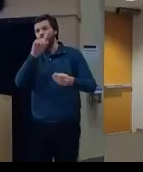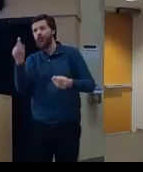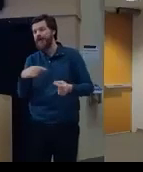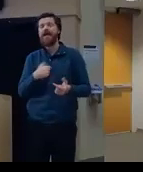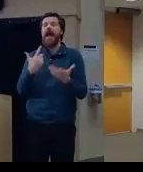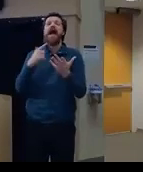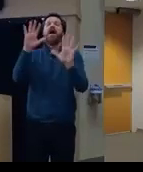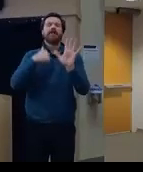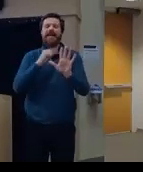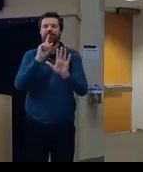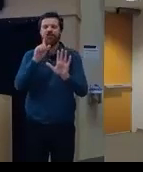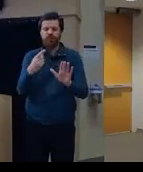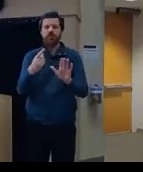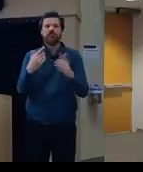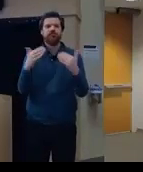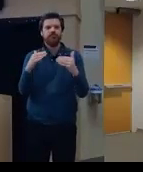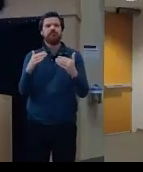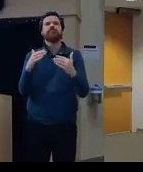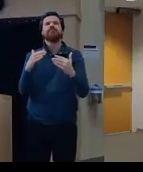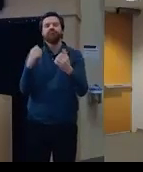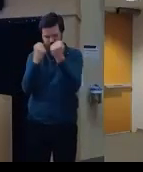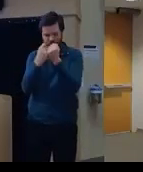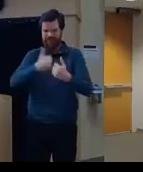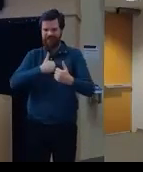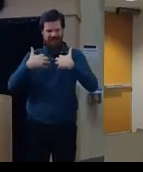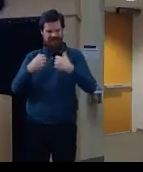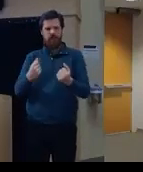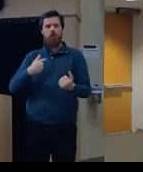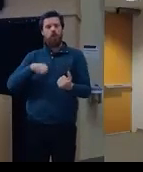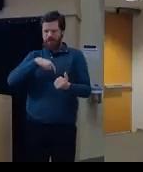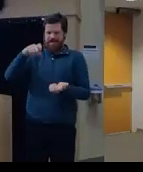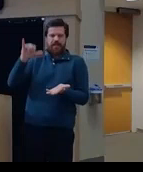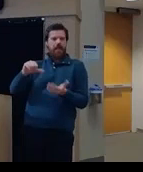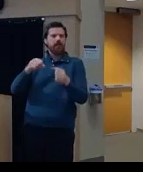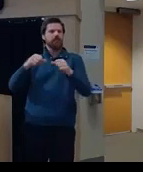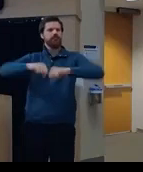say I am so for us healing ourselves there is so much we need that we need those spaces and